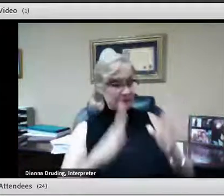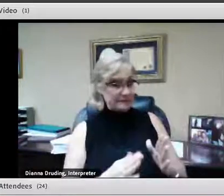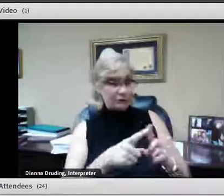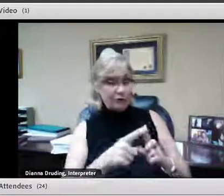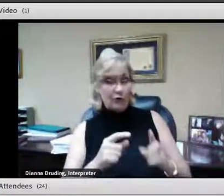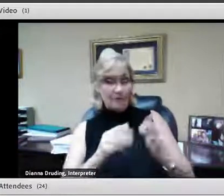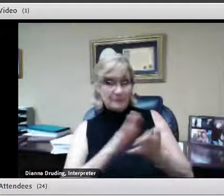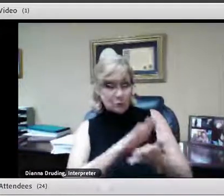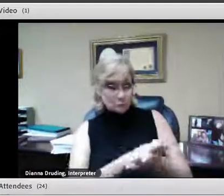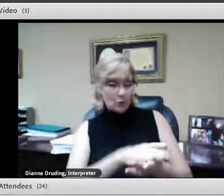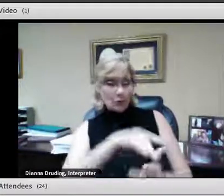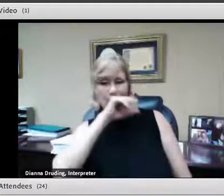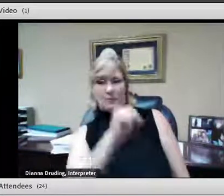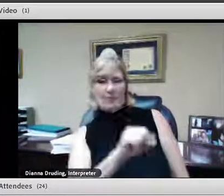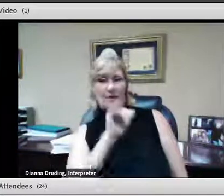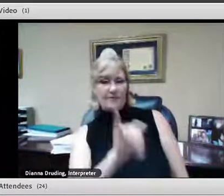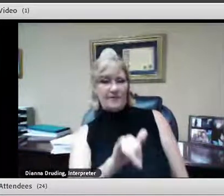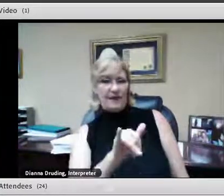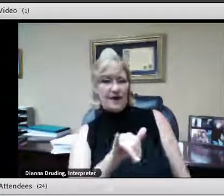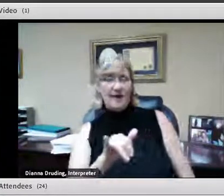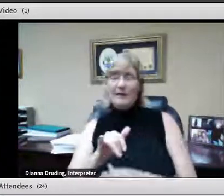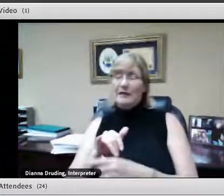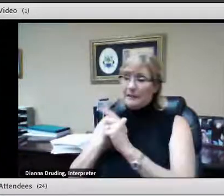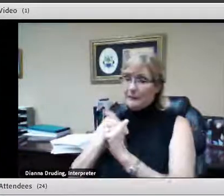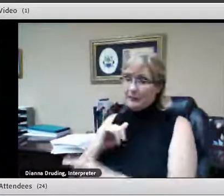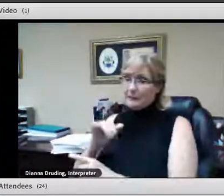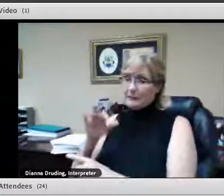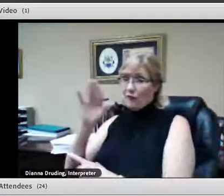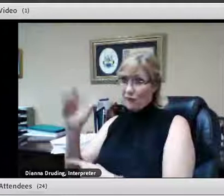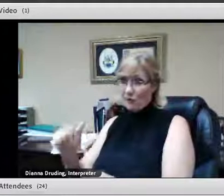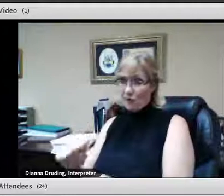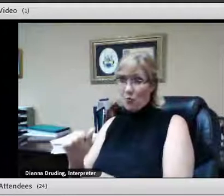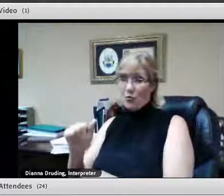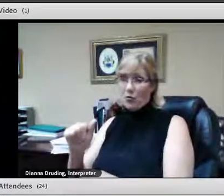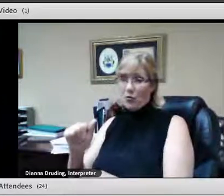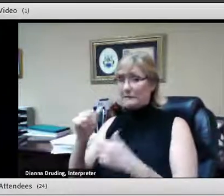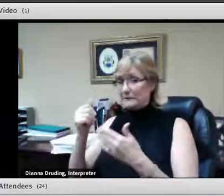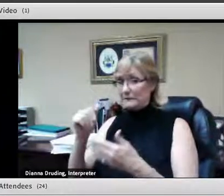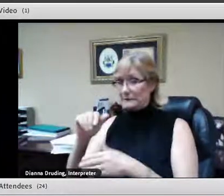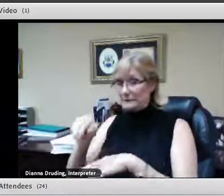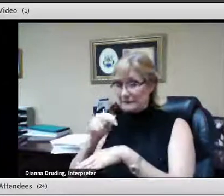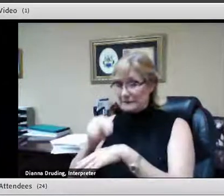supporting their curriculum. Ryan: Yes, this aligns with Florida Standard SC.4.P. Sorry. Hilary: Don't tell me